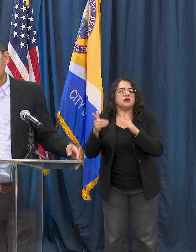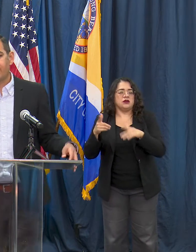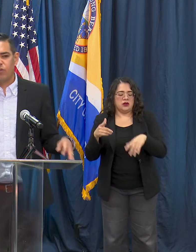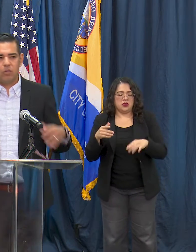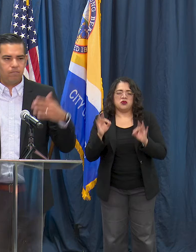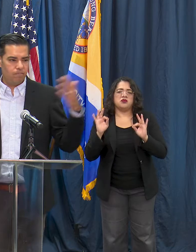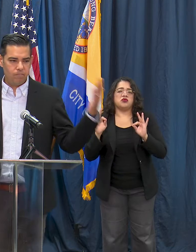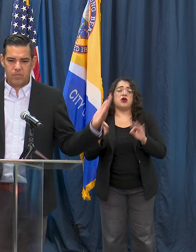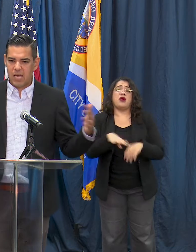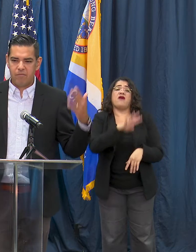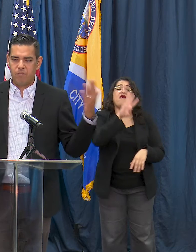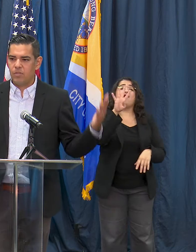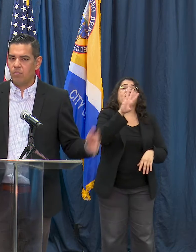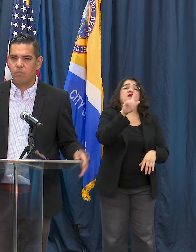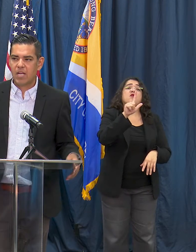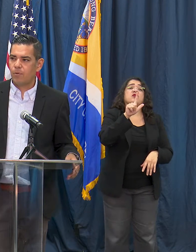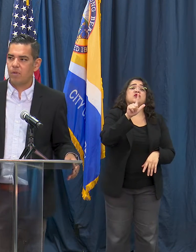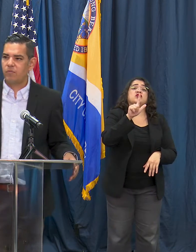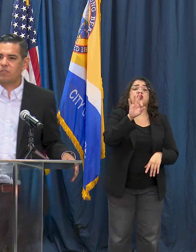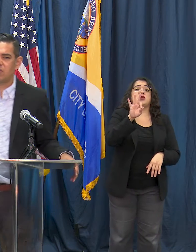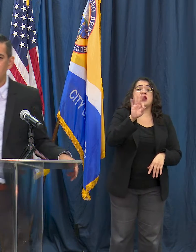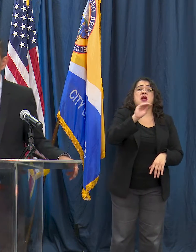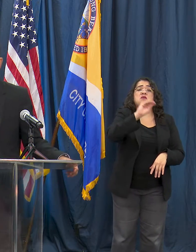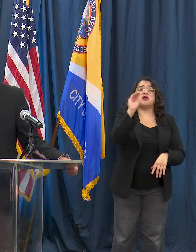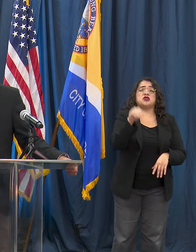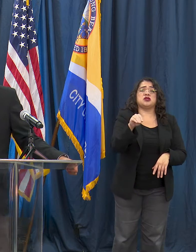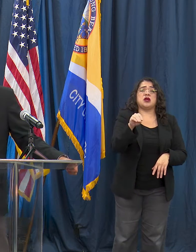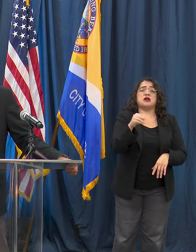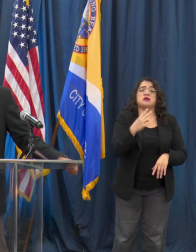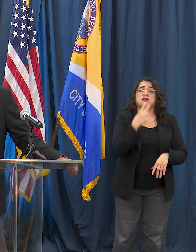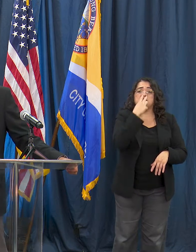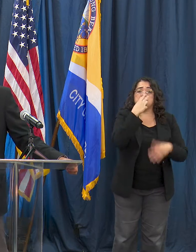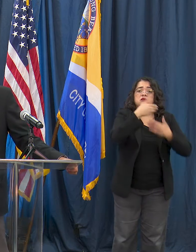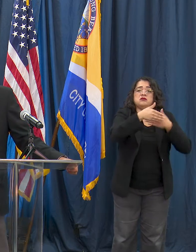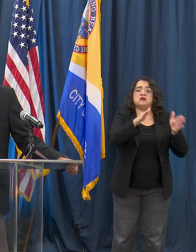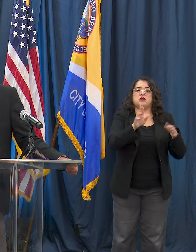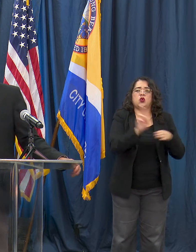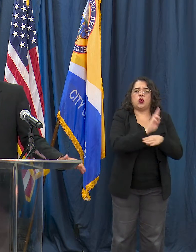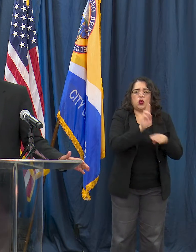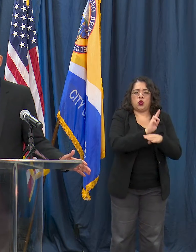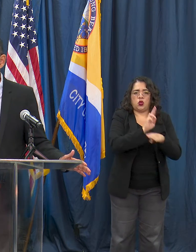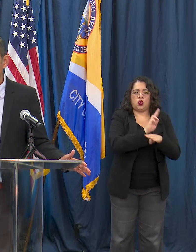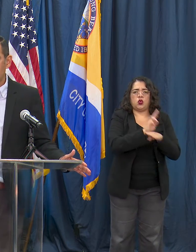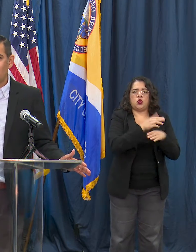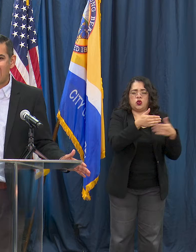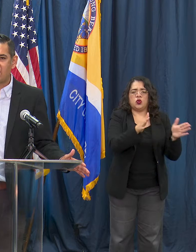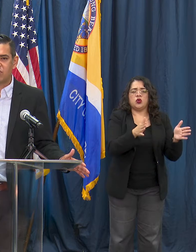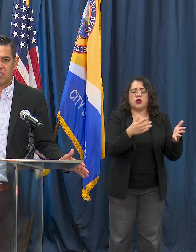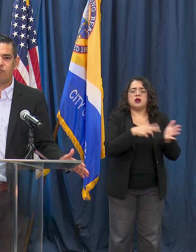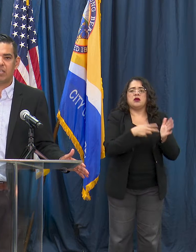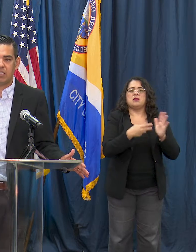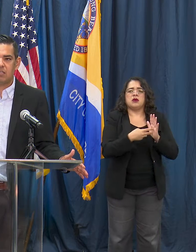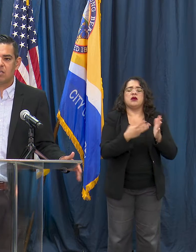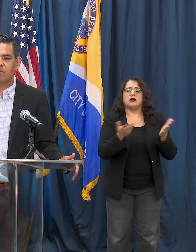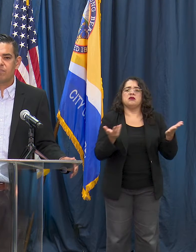for a couple months and in the past, and so that means that we have significant